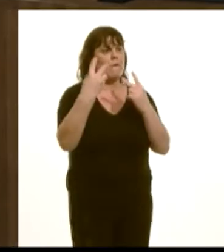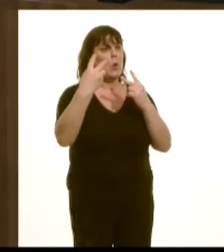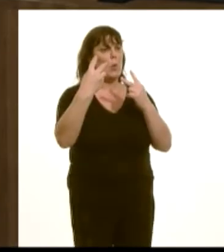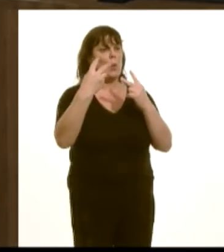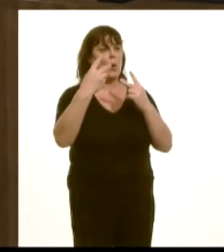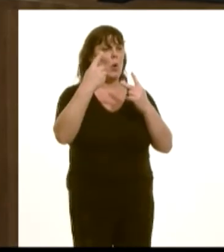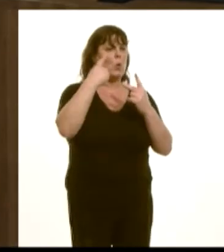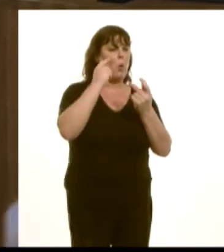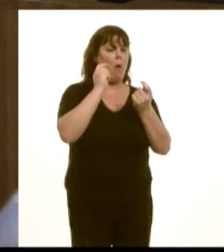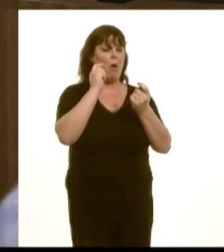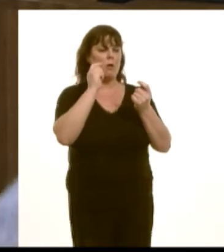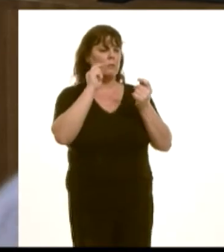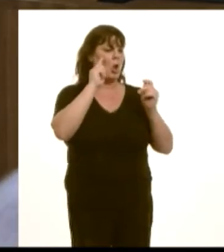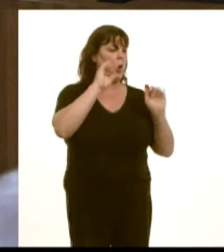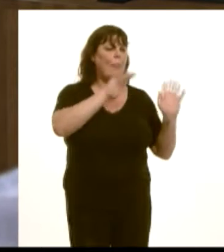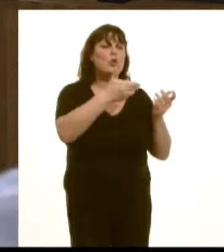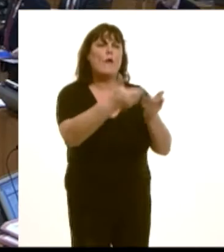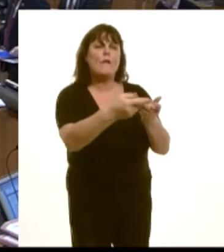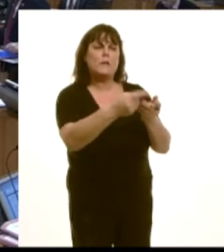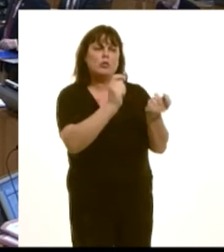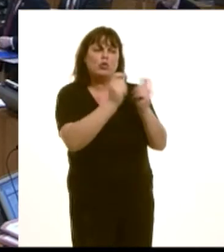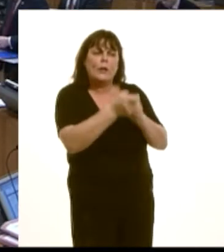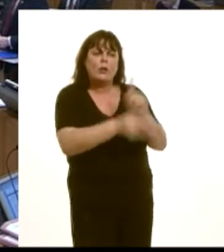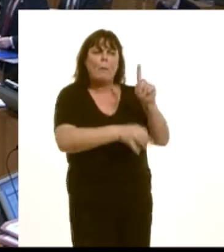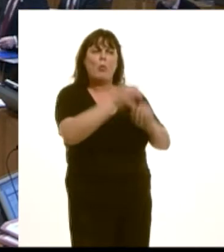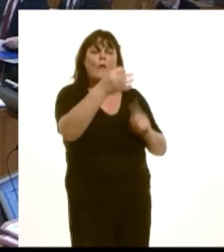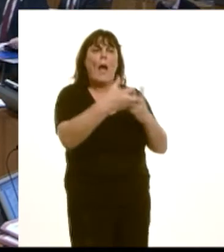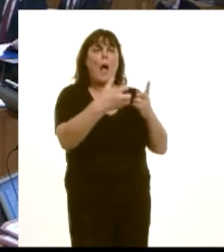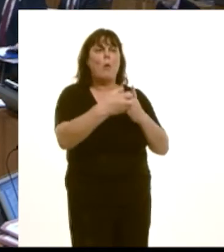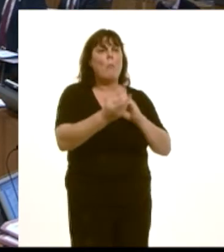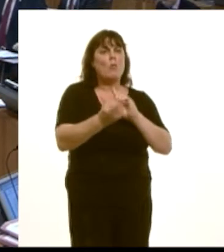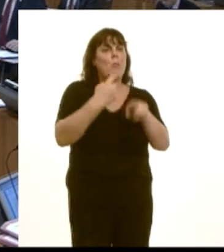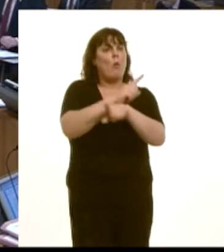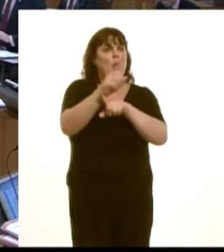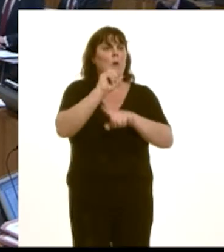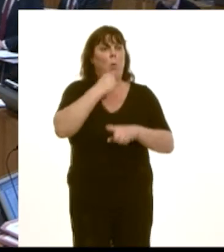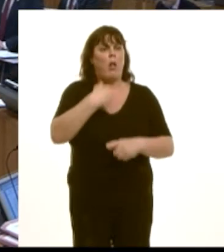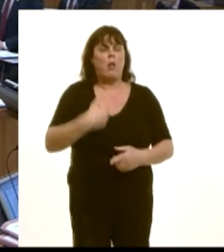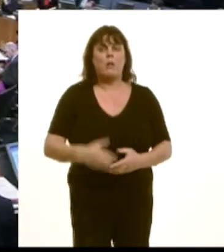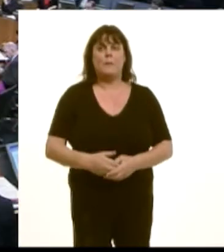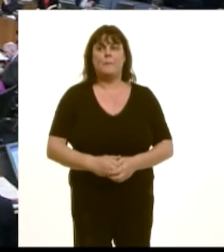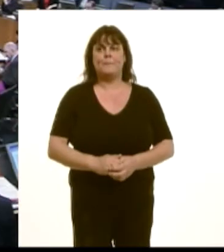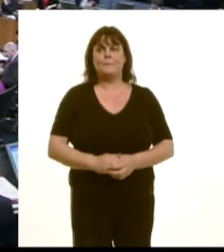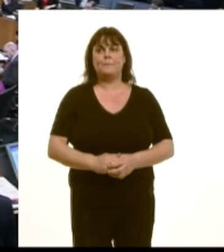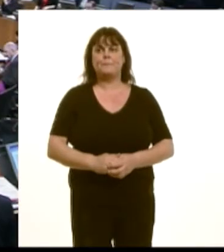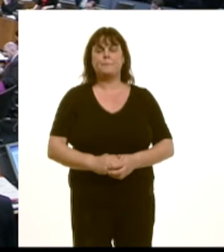and reconfigure the service for the future. However, there will be a further response in due course. Kirsty Williams: First Minister, the latest